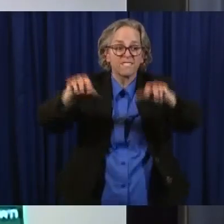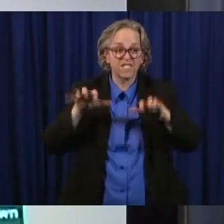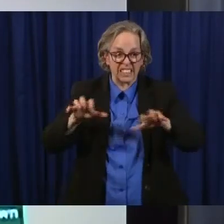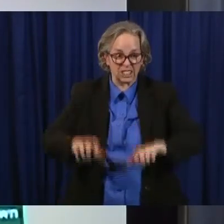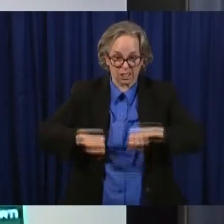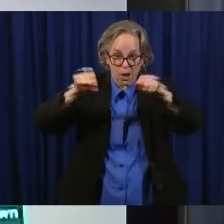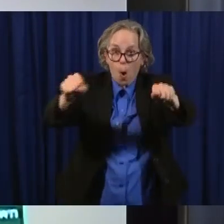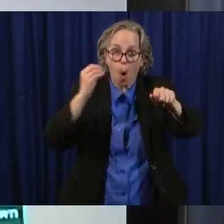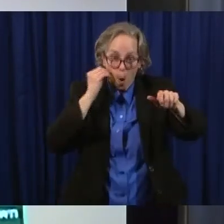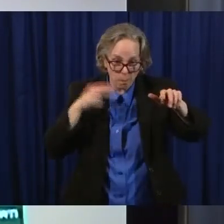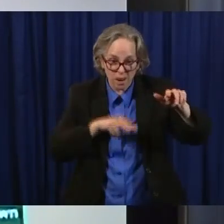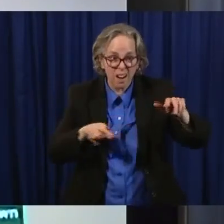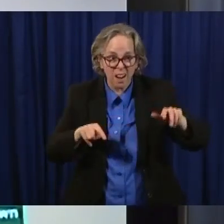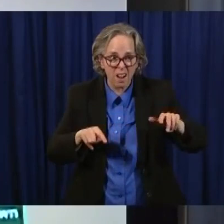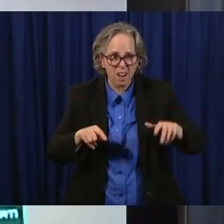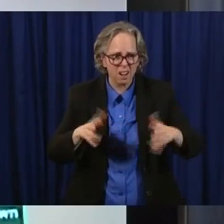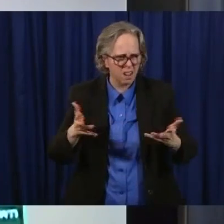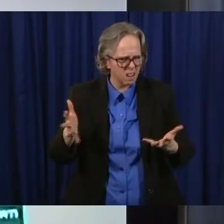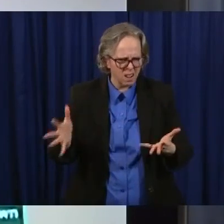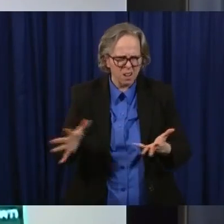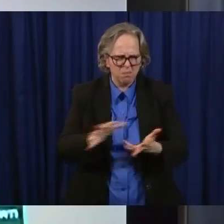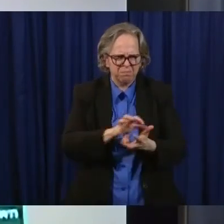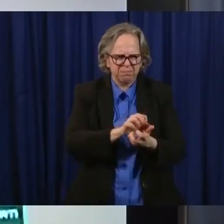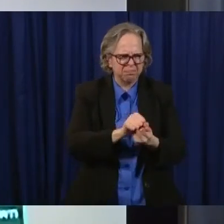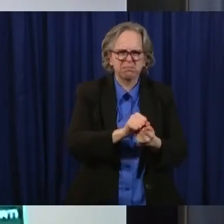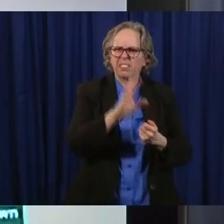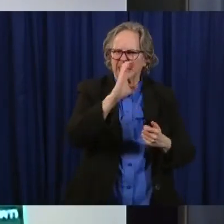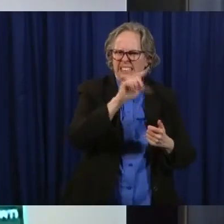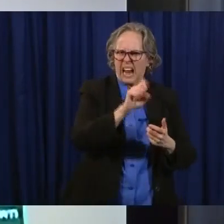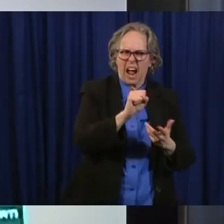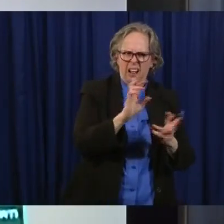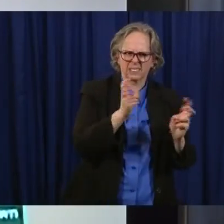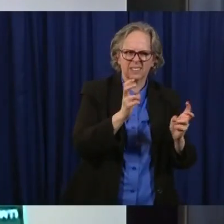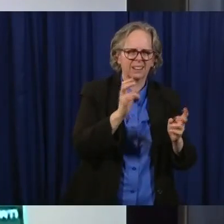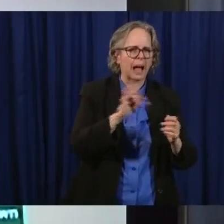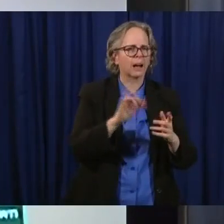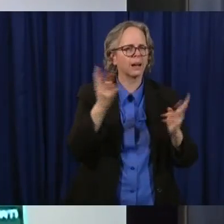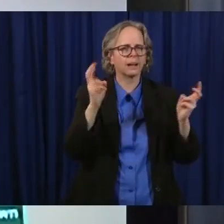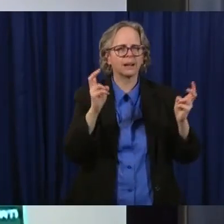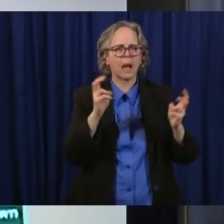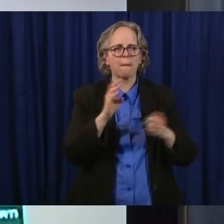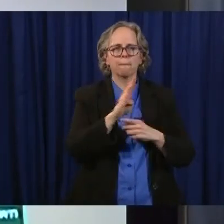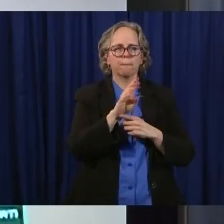PROCESS. THE SLOPE BENCH FREEZERS WE HAVE AT HOME ARE GOING TO DO